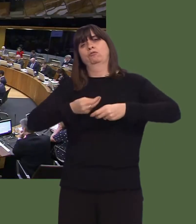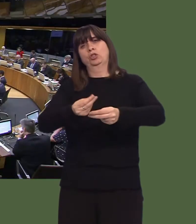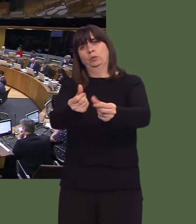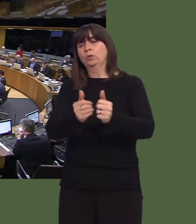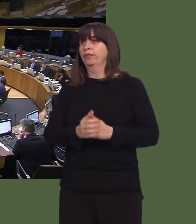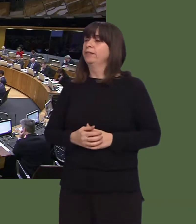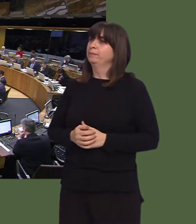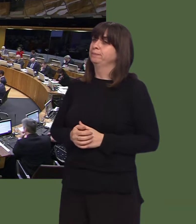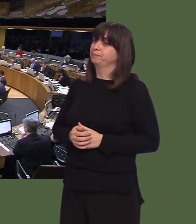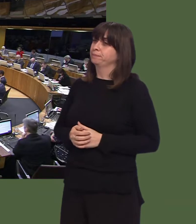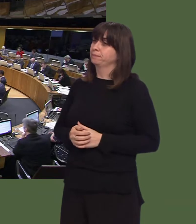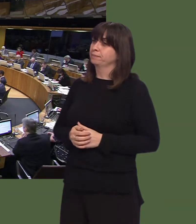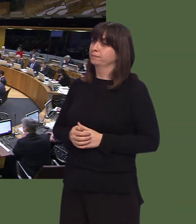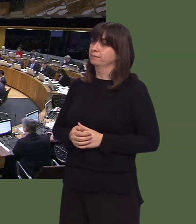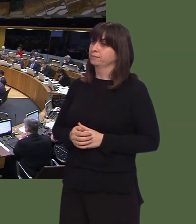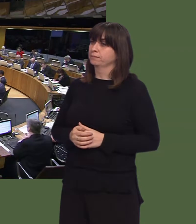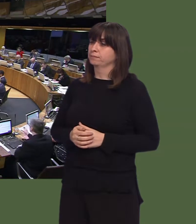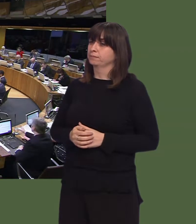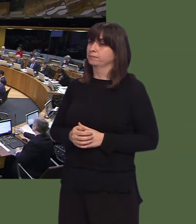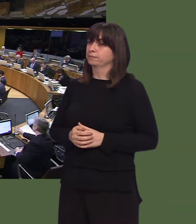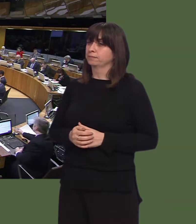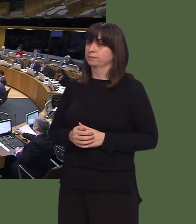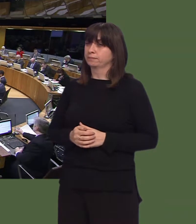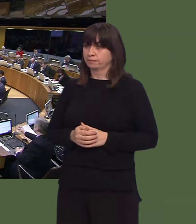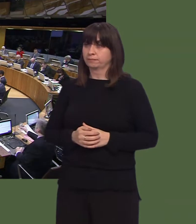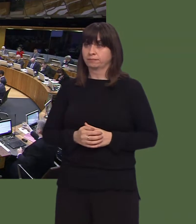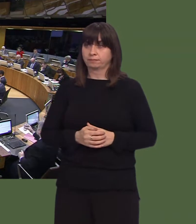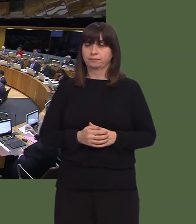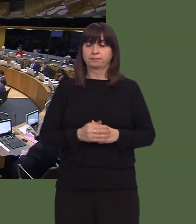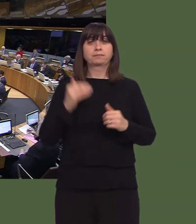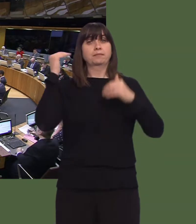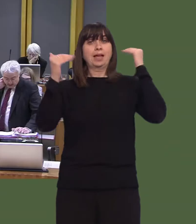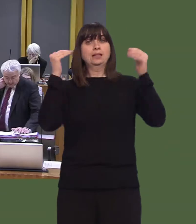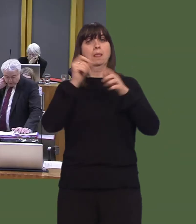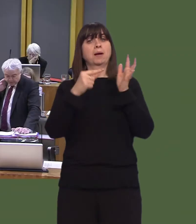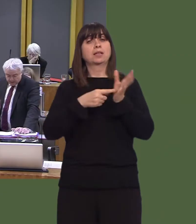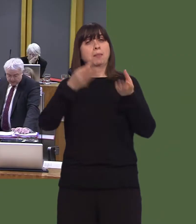Will the First Minister make a statement on Welsh Government support for adult part-time learning? OAQ51966 Carwyn Jones AM: We made it clear in 'Prosperity